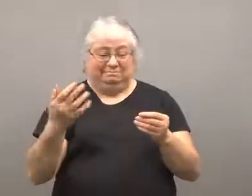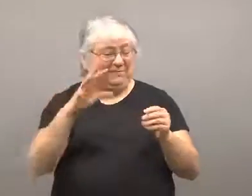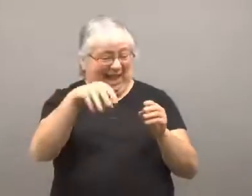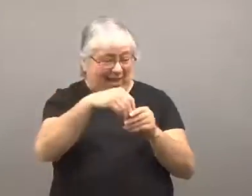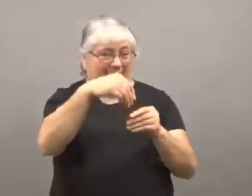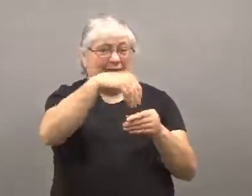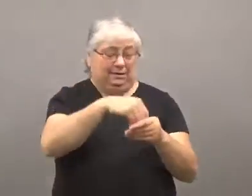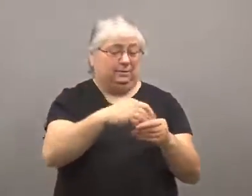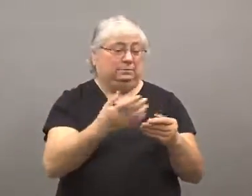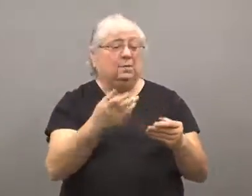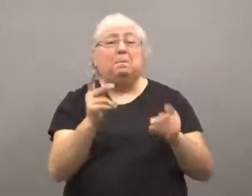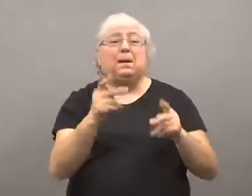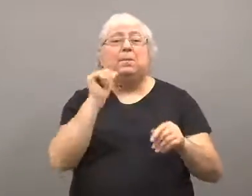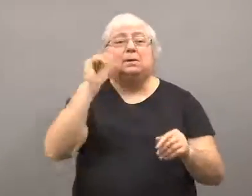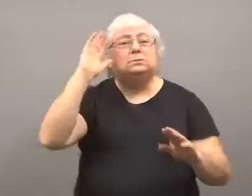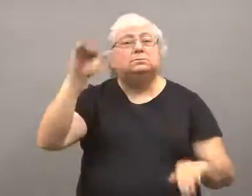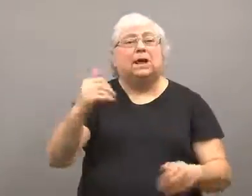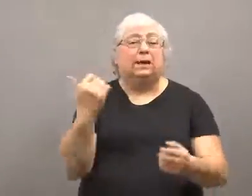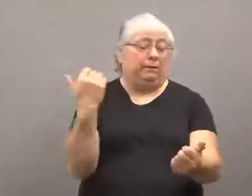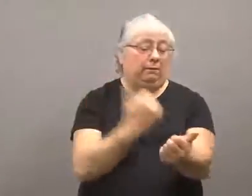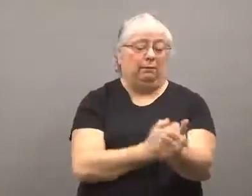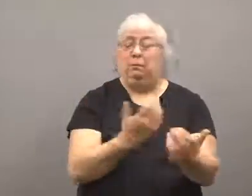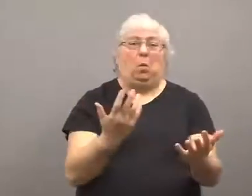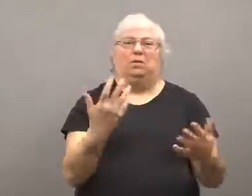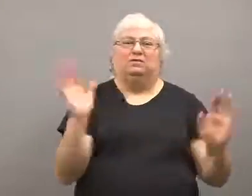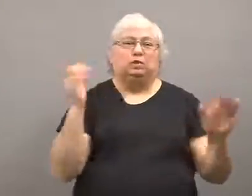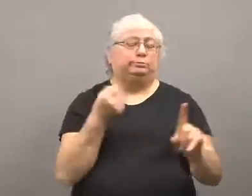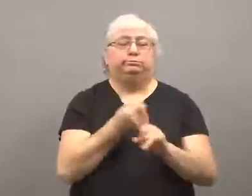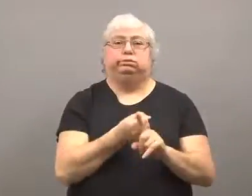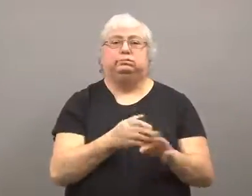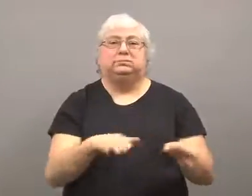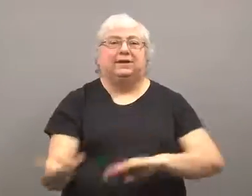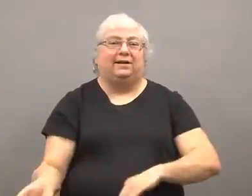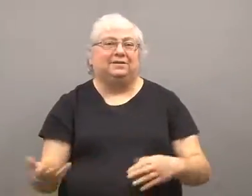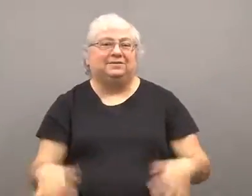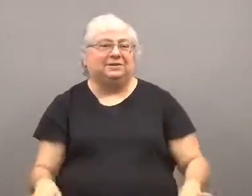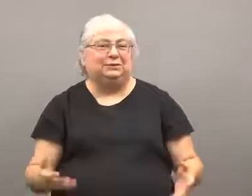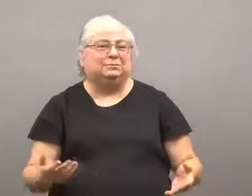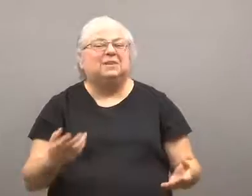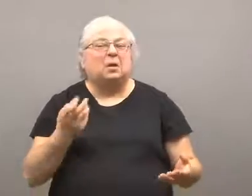which the users are not expecting, and they die from it.